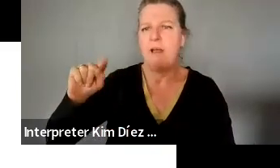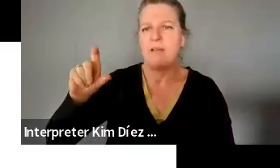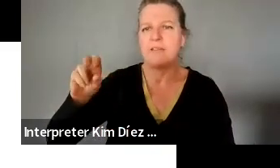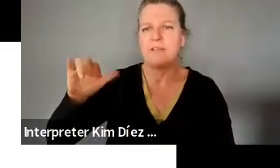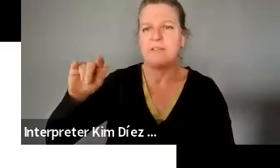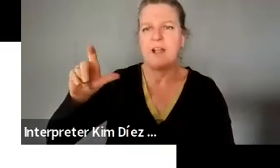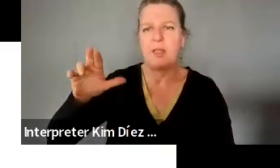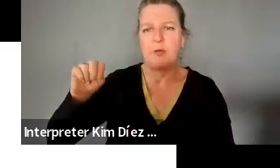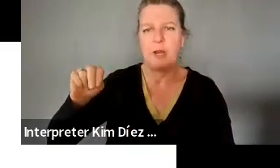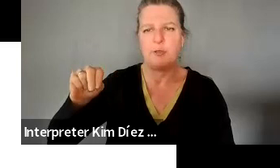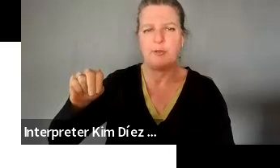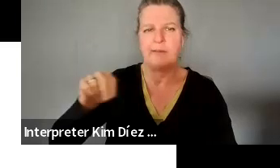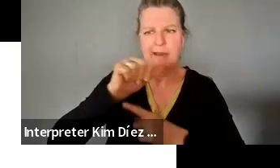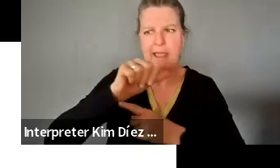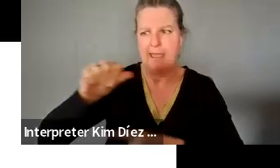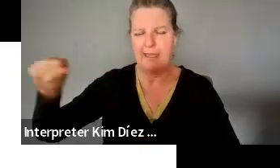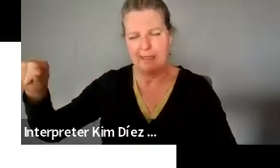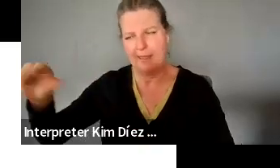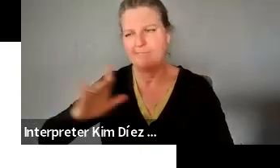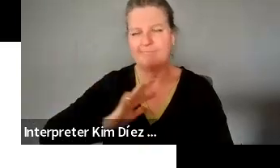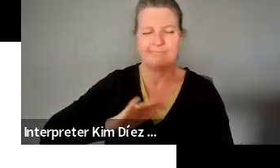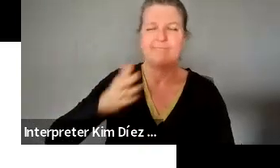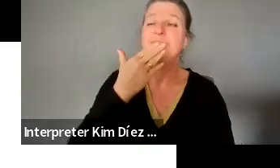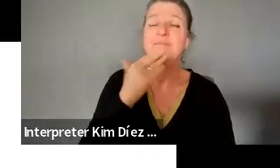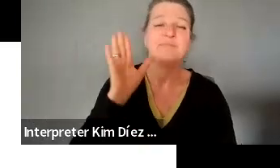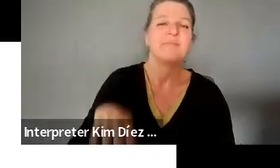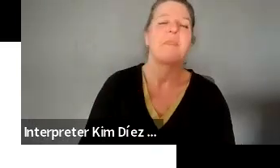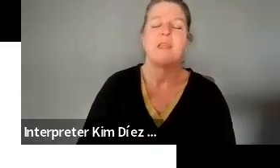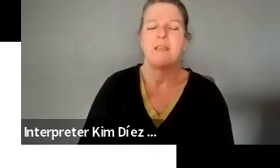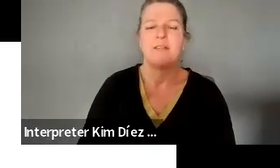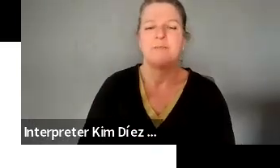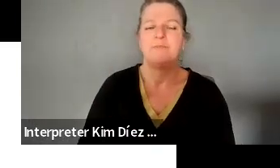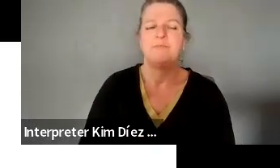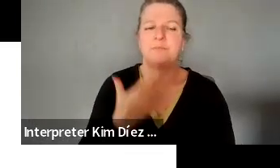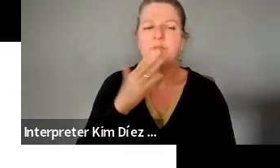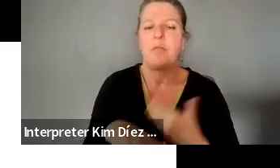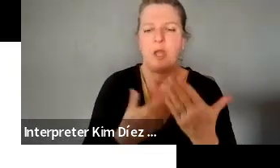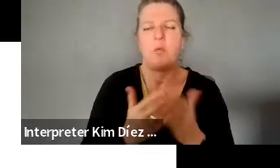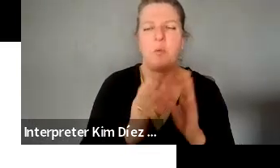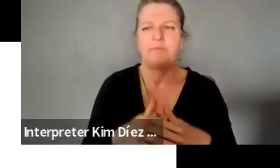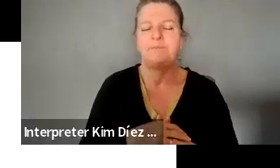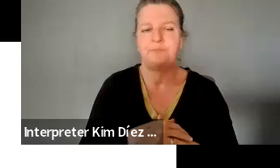All right, well, great. Thank you all and we can see which ones